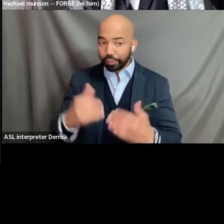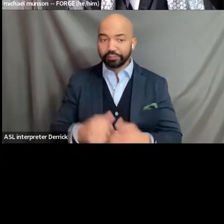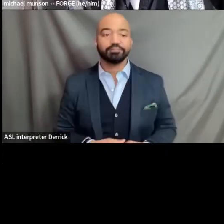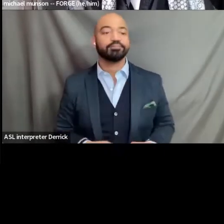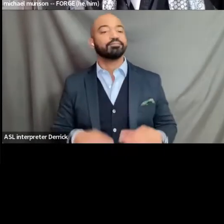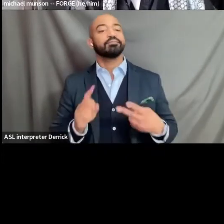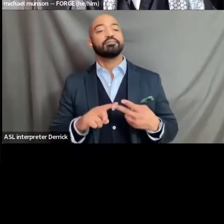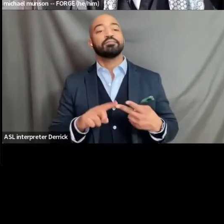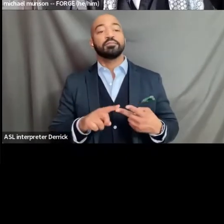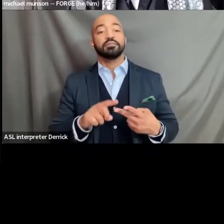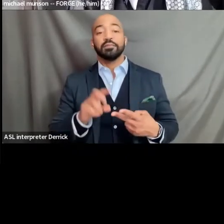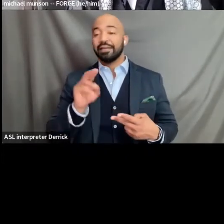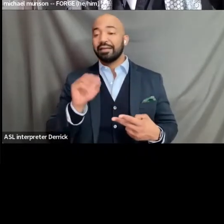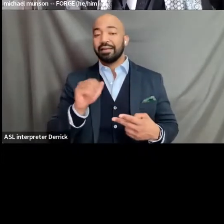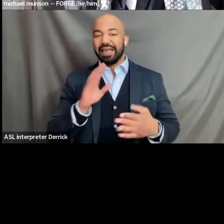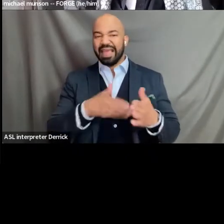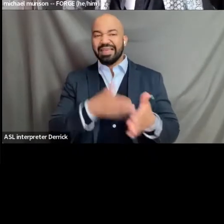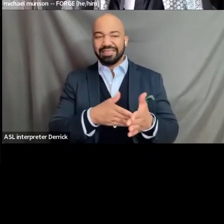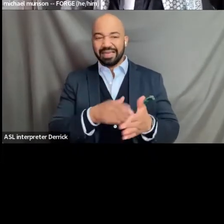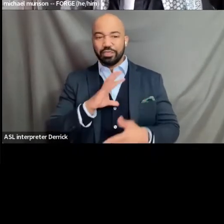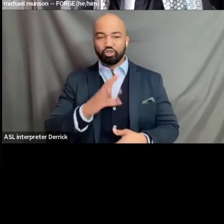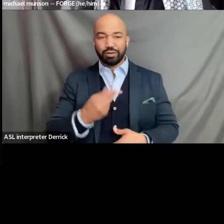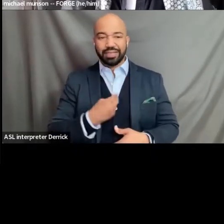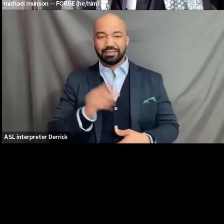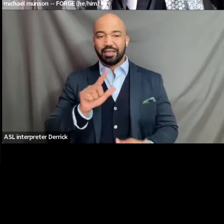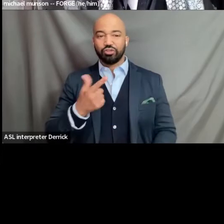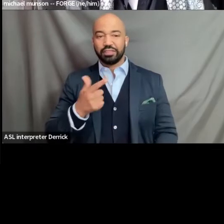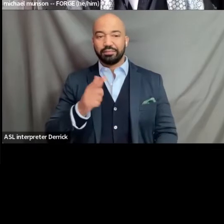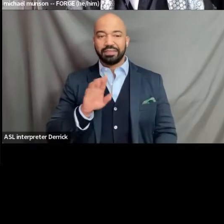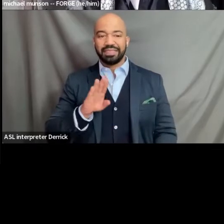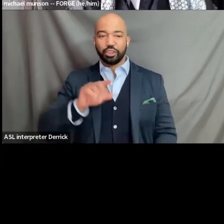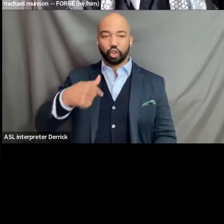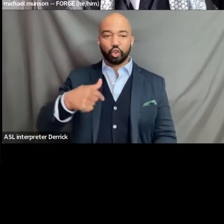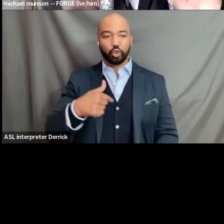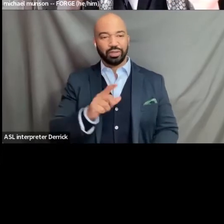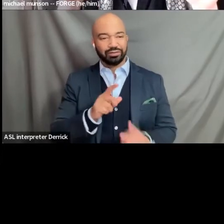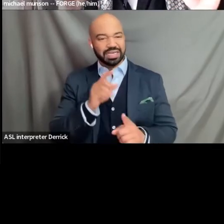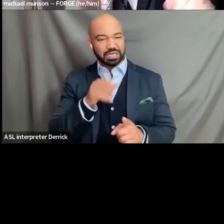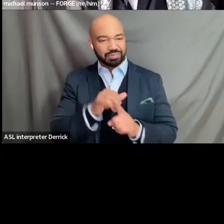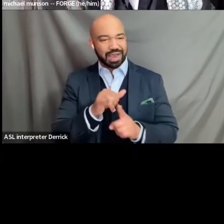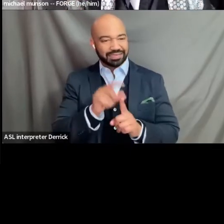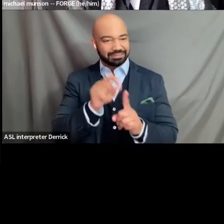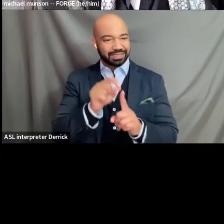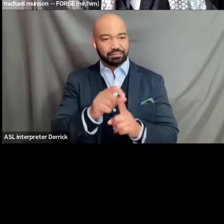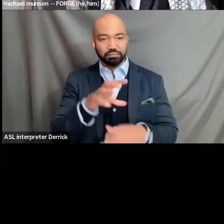and anti-LGBTQ harassment in the workplace. Whether it's legal or not.